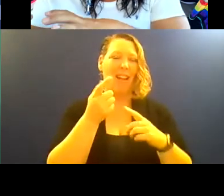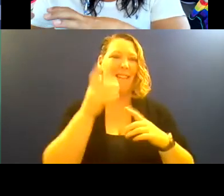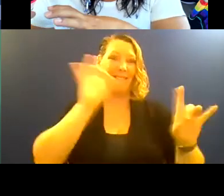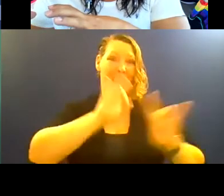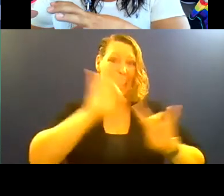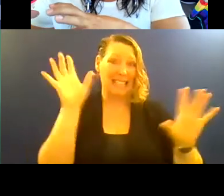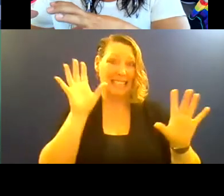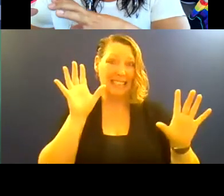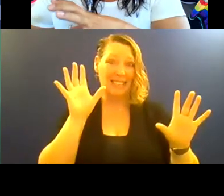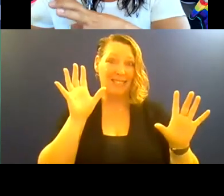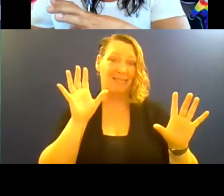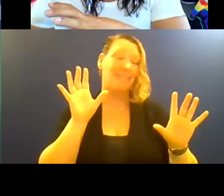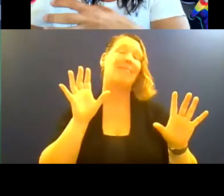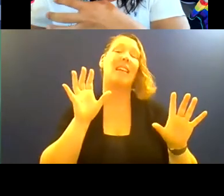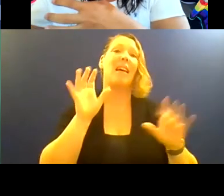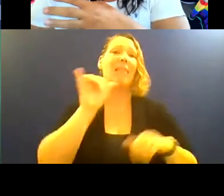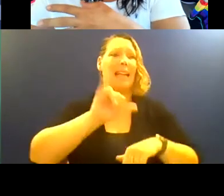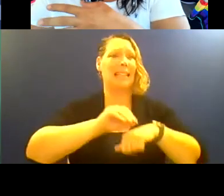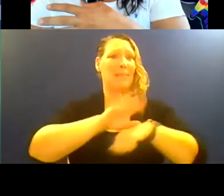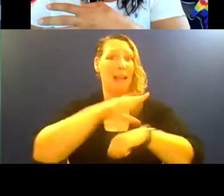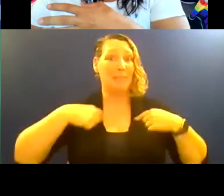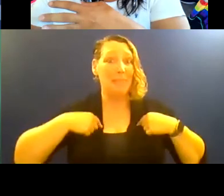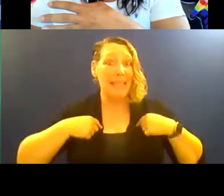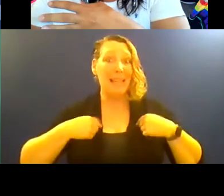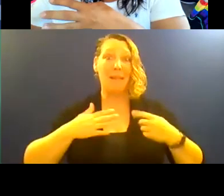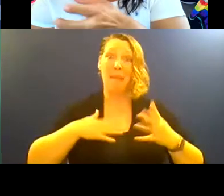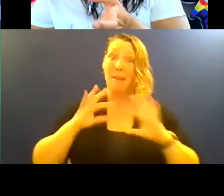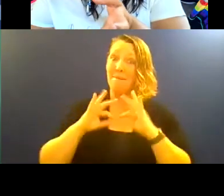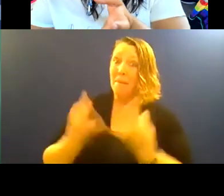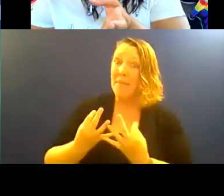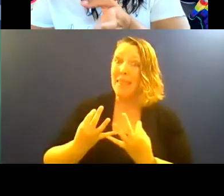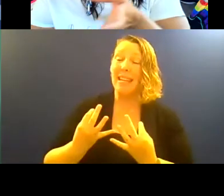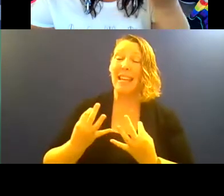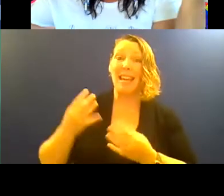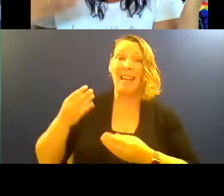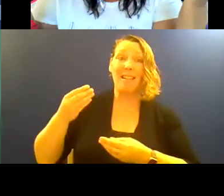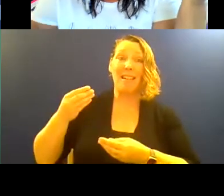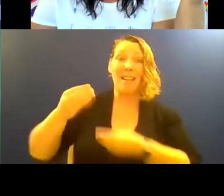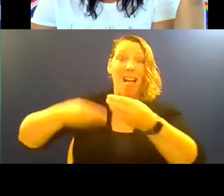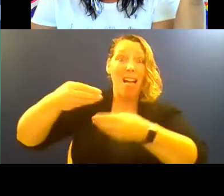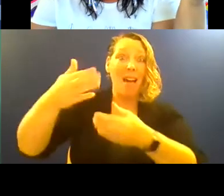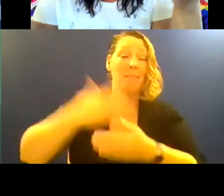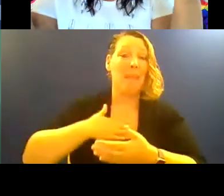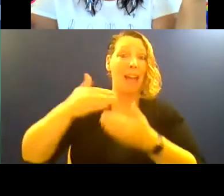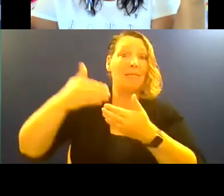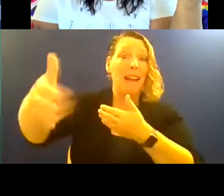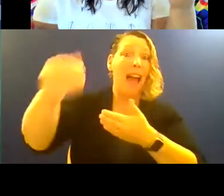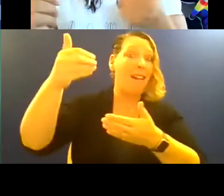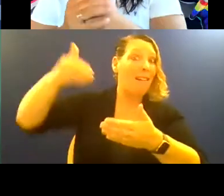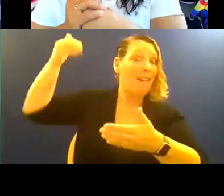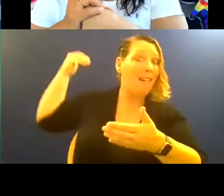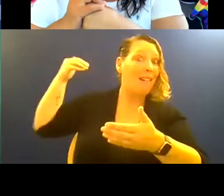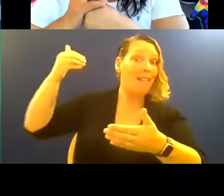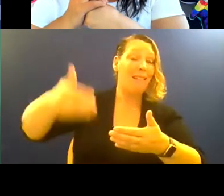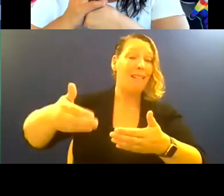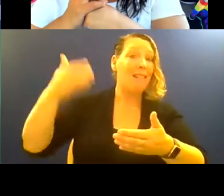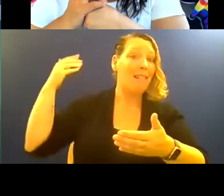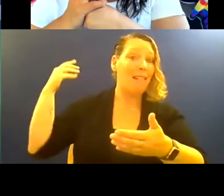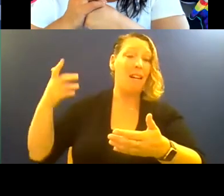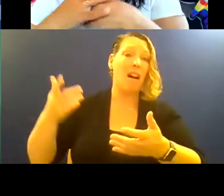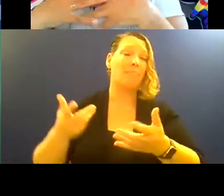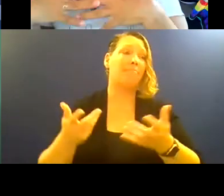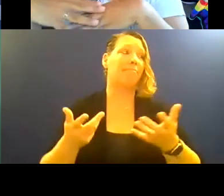violence that has an impact on me, on my family, on the generations ahead of me, behind me and,